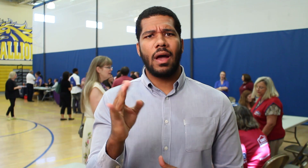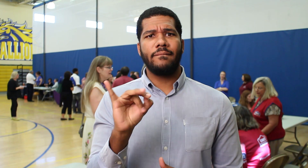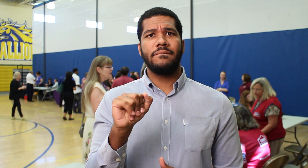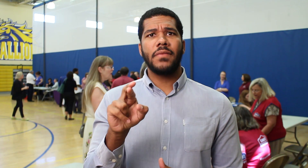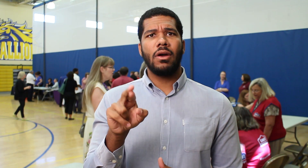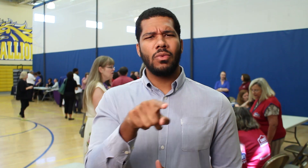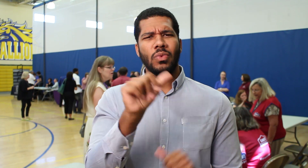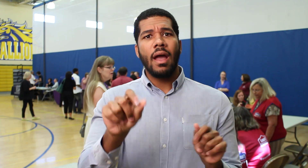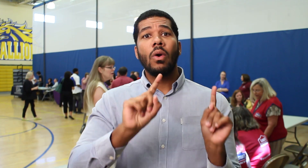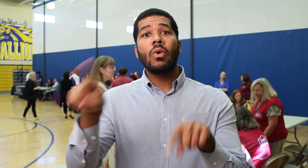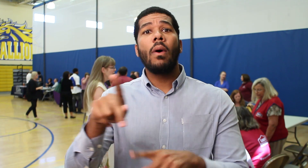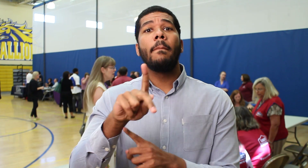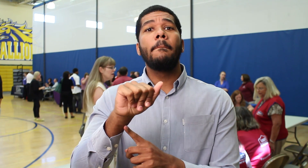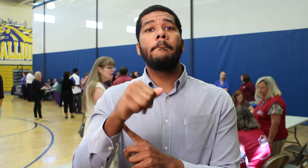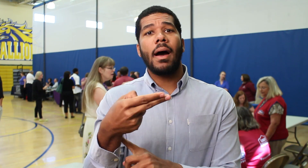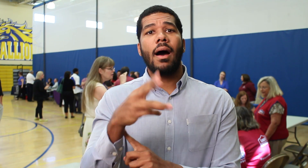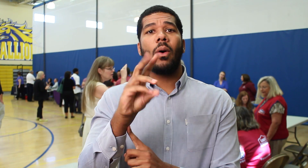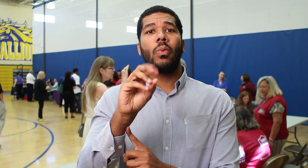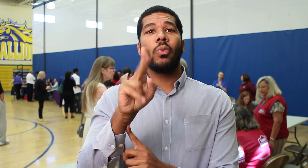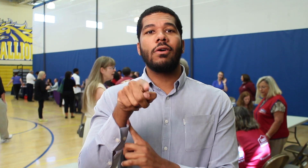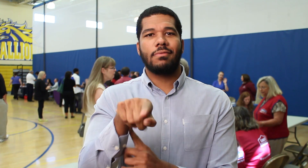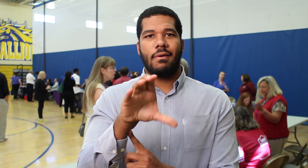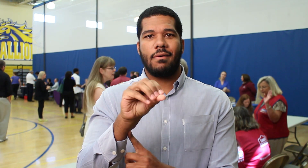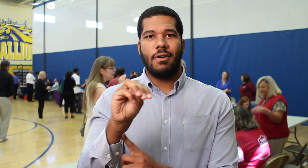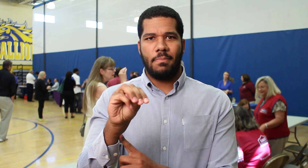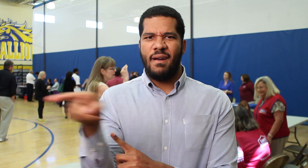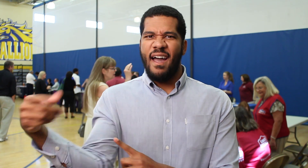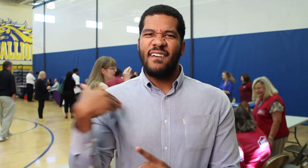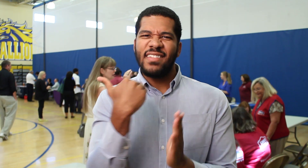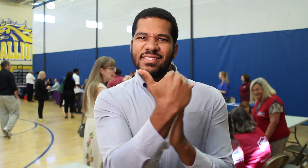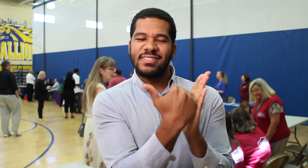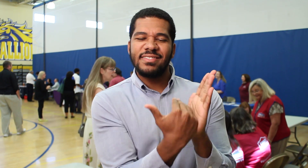fairs, you can go to PAHwork.com for online listings.